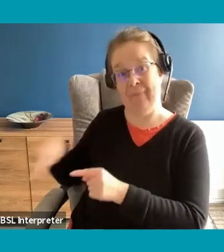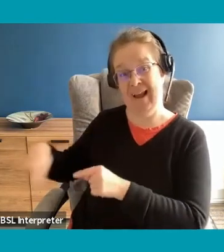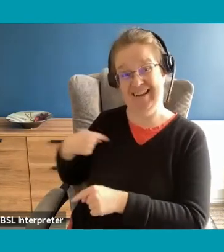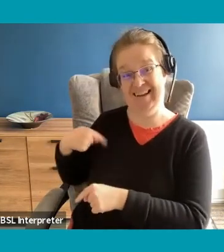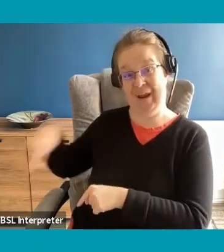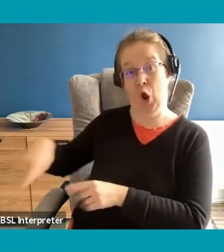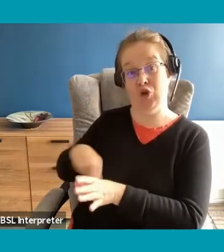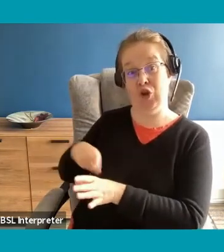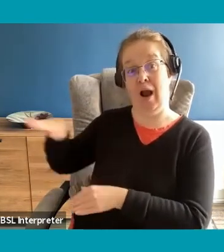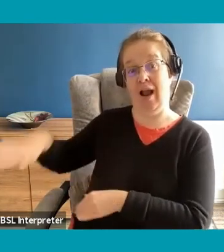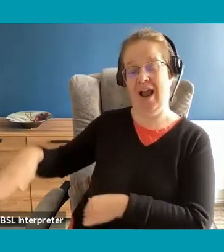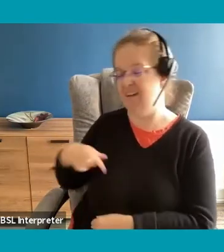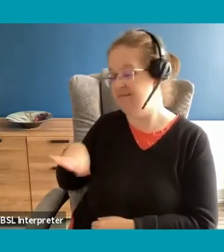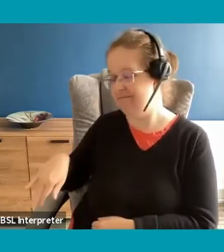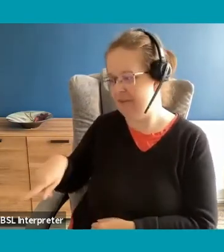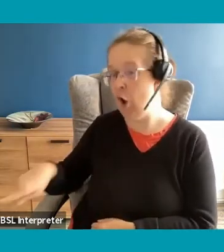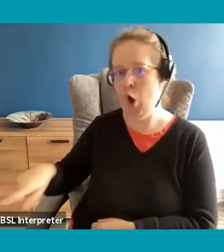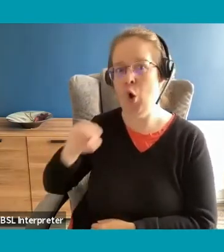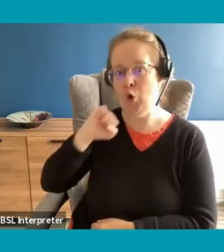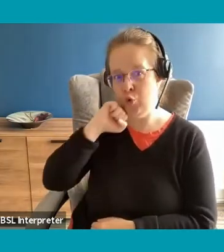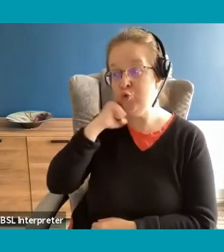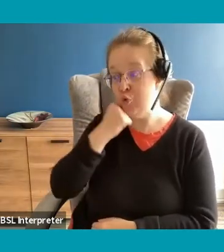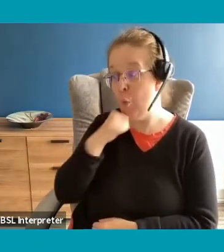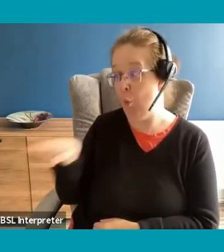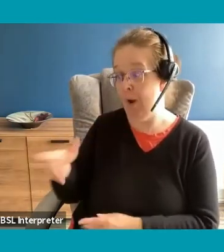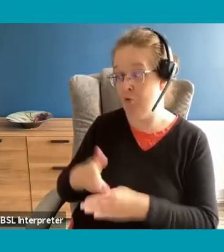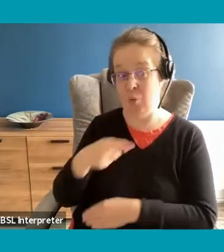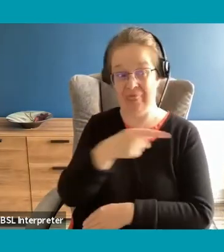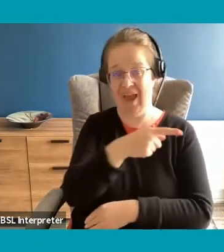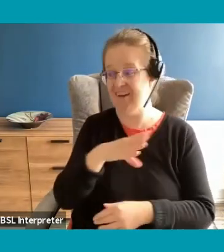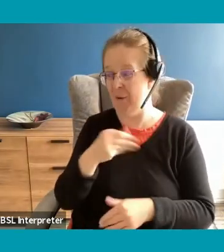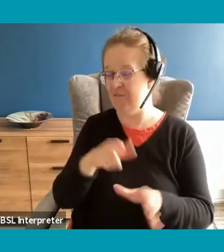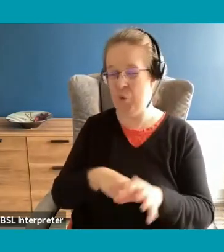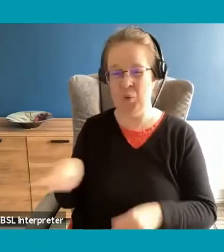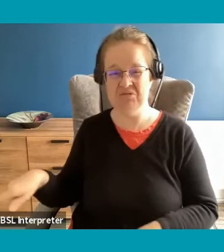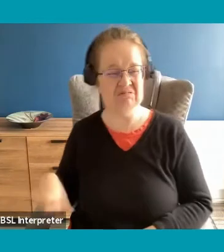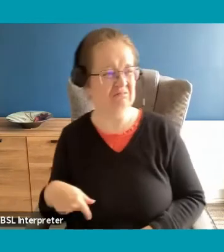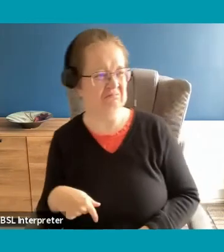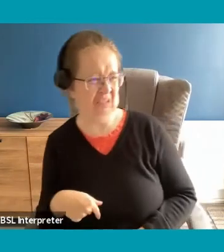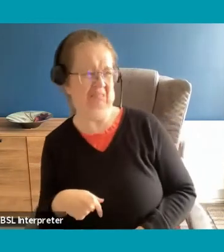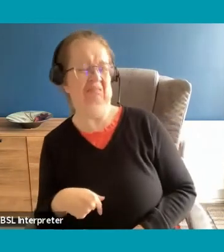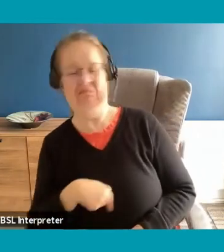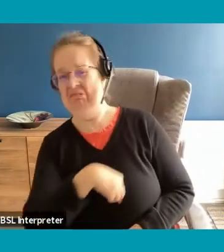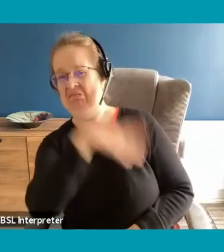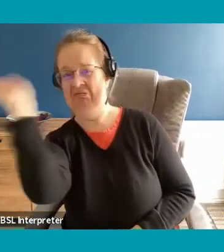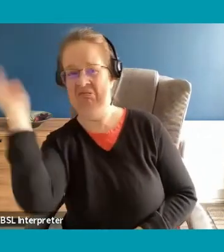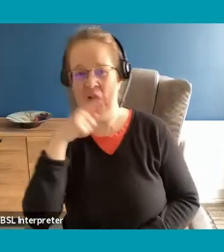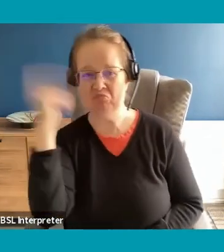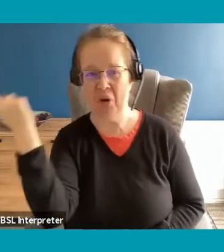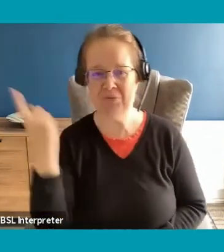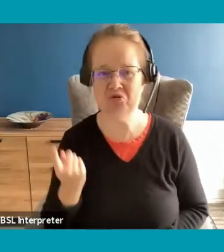him you will be doing this in the next few years. I wouldn't believe myself 'cause I didn't think it would be possible but